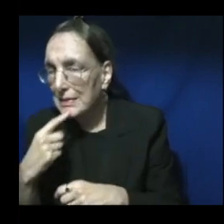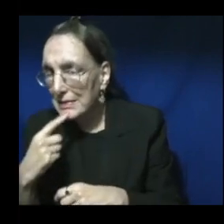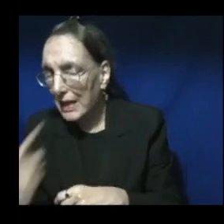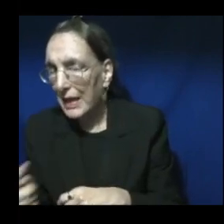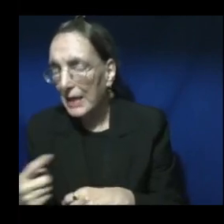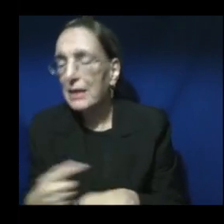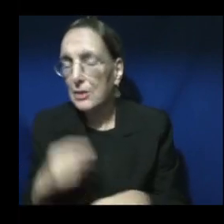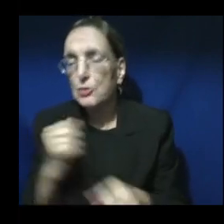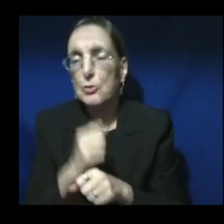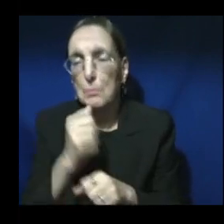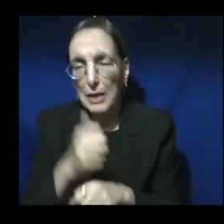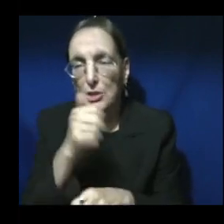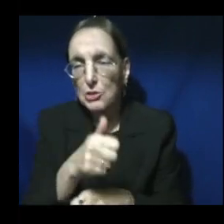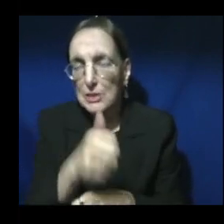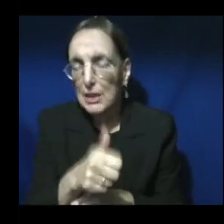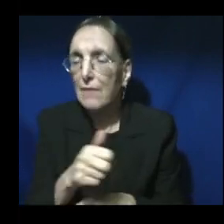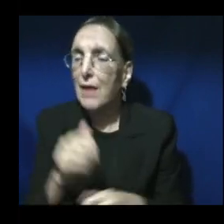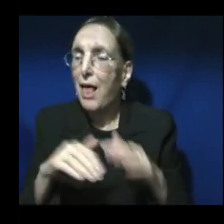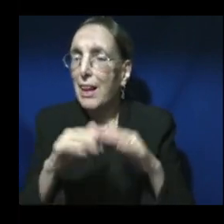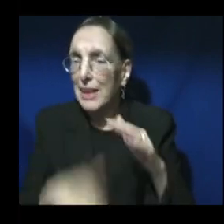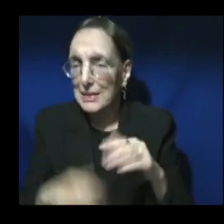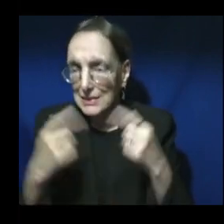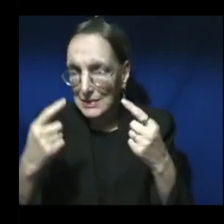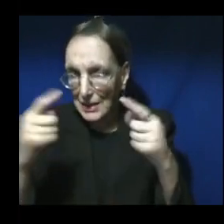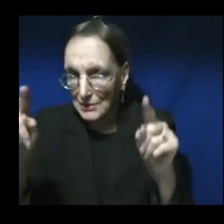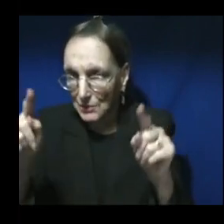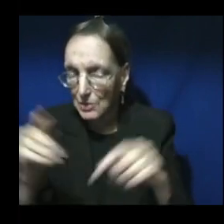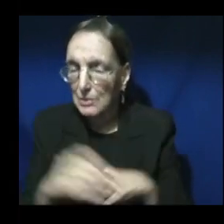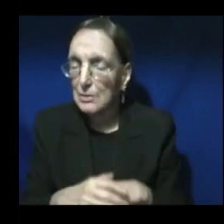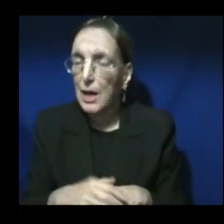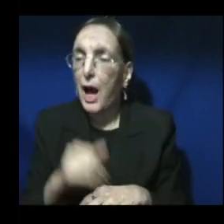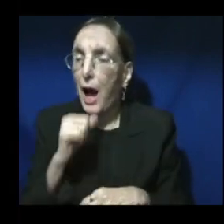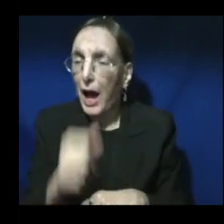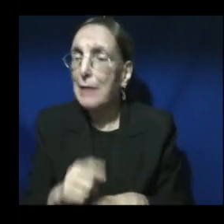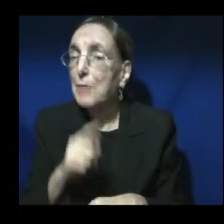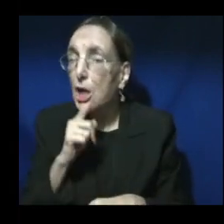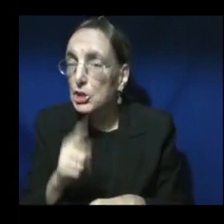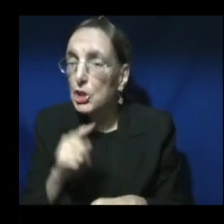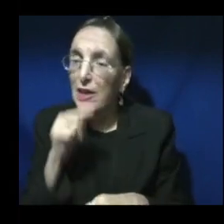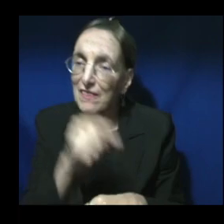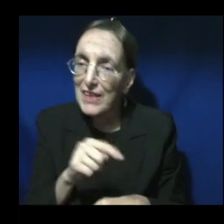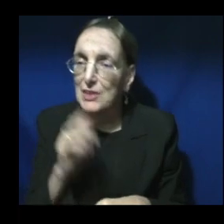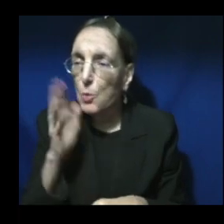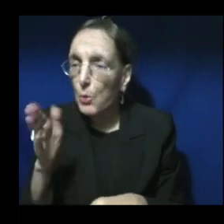Contrast “I’m not sure this will work” with “three things need to happen for this to work.”